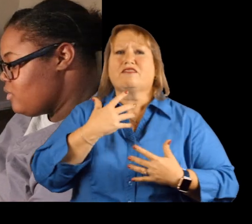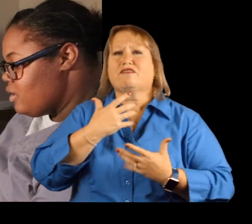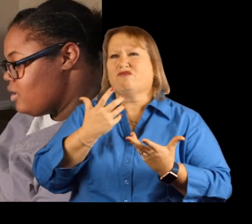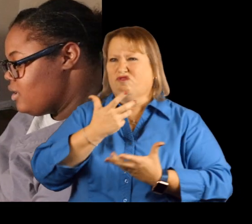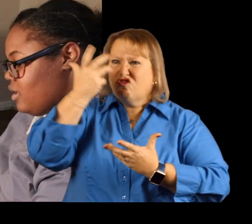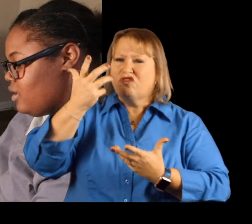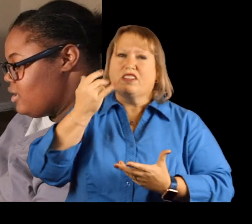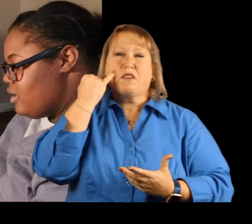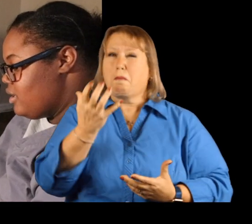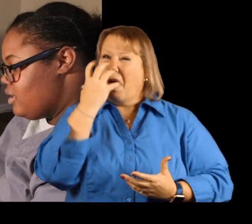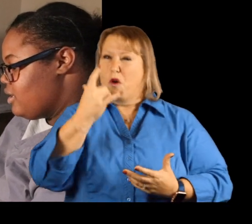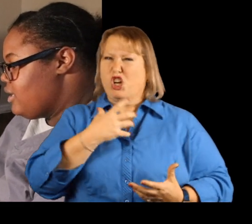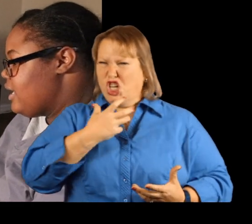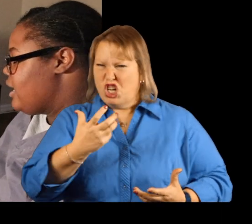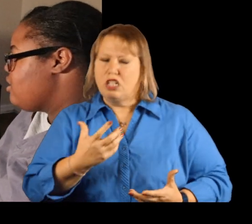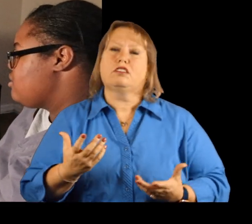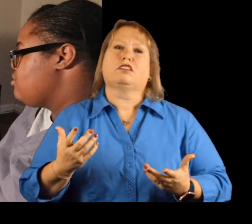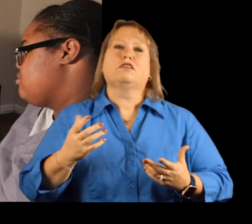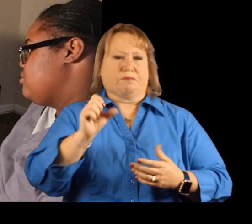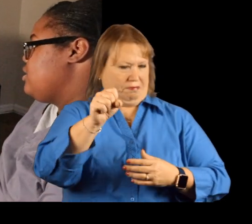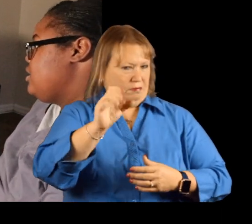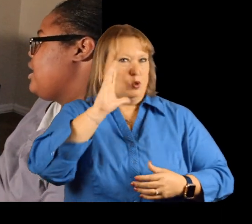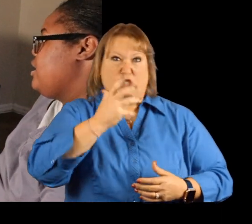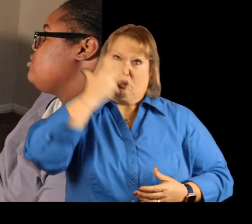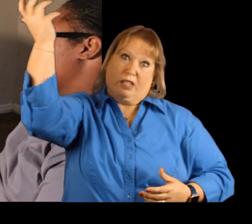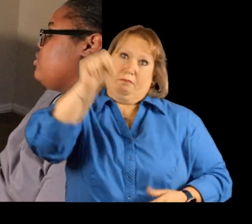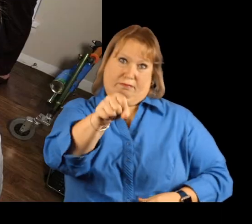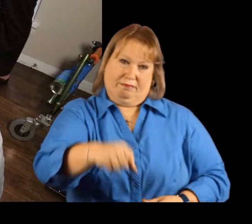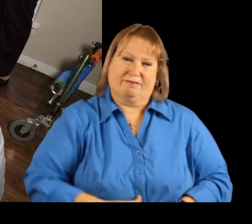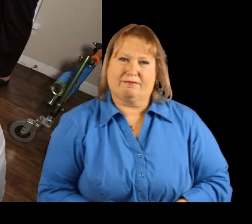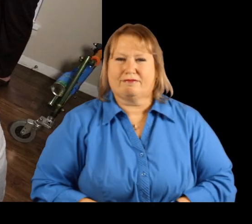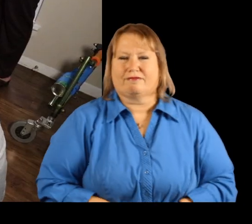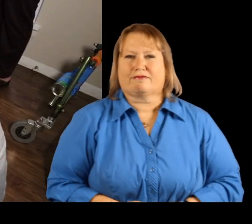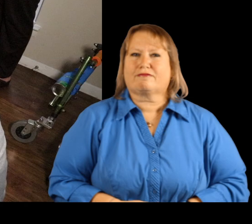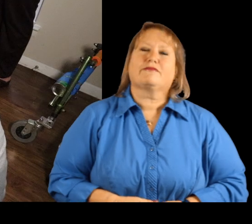If he's mad he might go"ugh"? Yeah, he will scream to let you know.